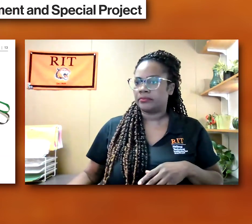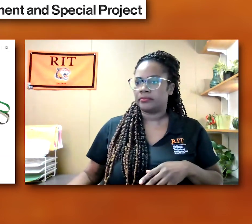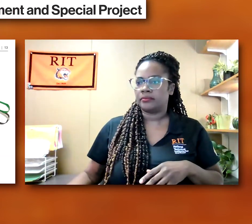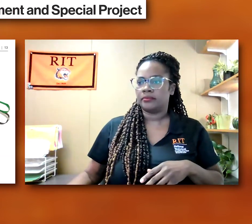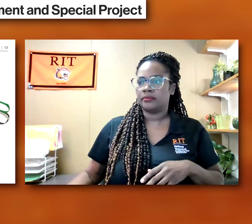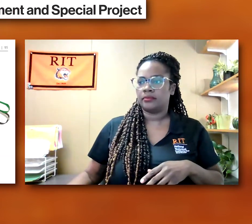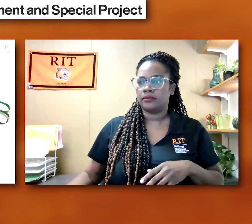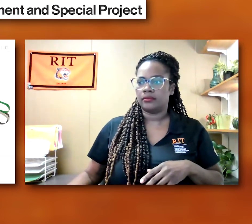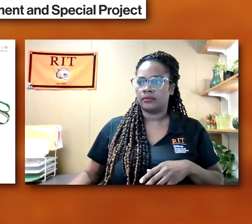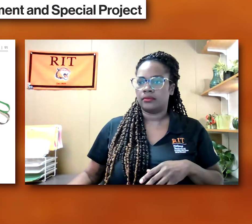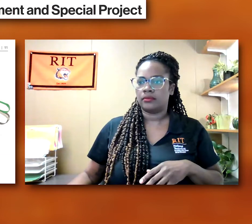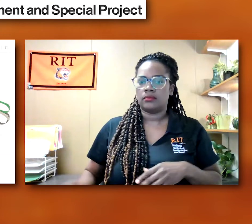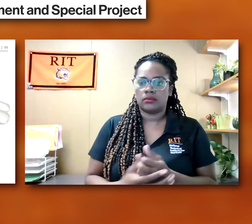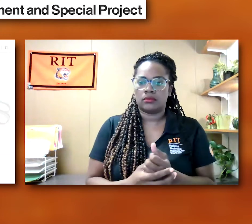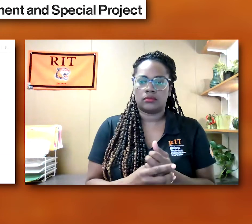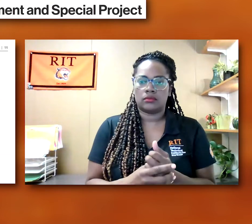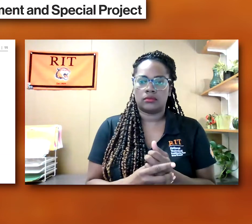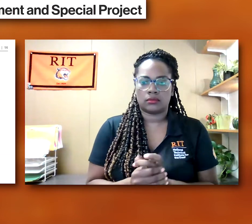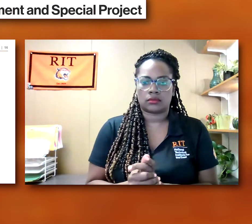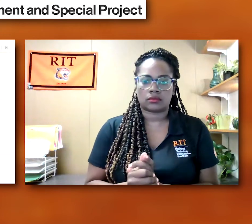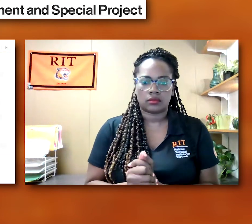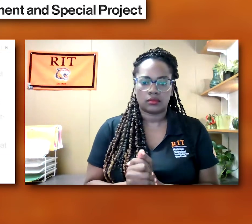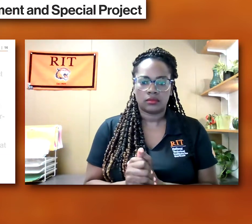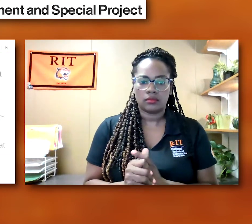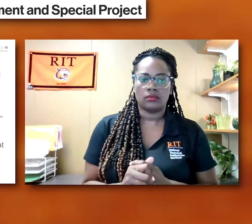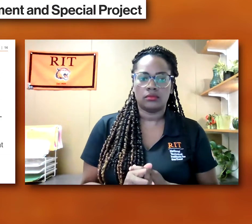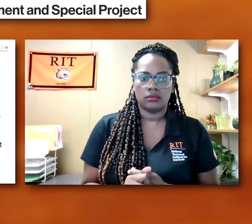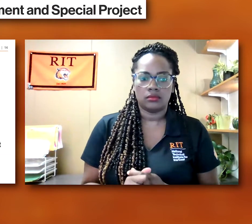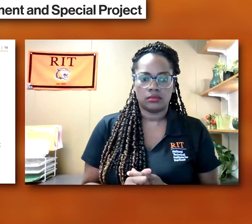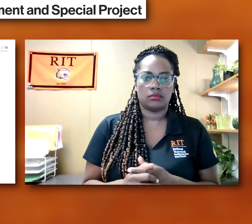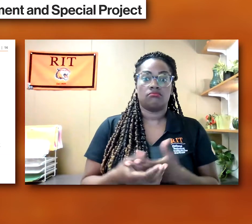So let me explain a little bit more of the rules here for our competition.